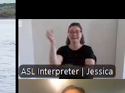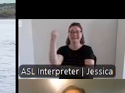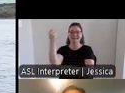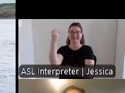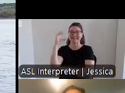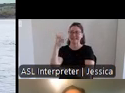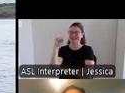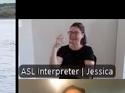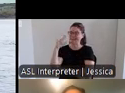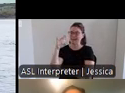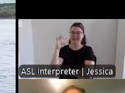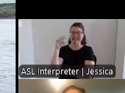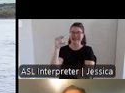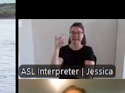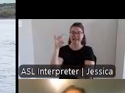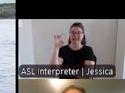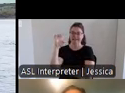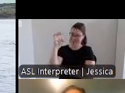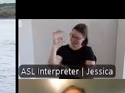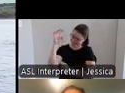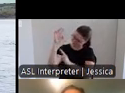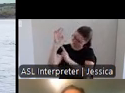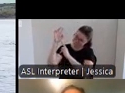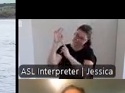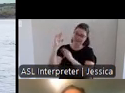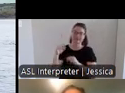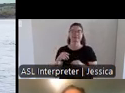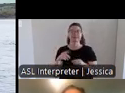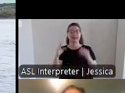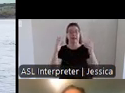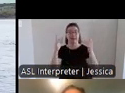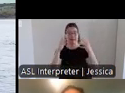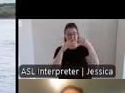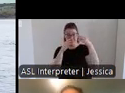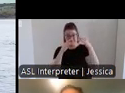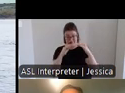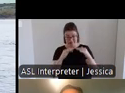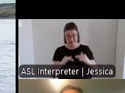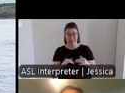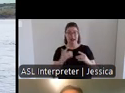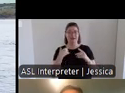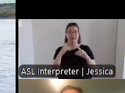And as we scroll down a little bit on the homepage of my book, there are chapters in the book.